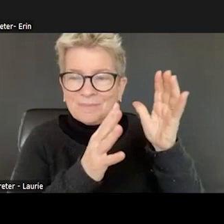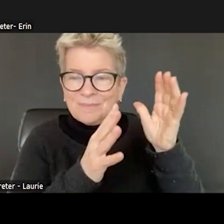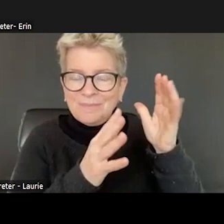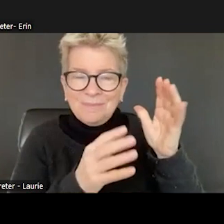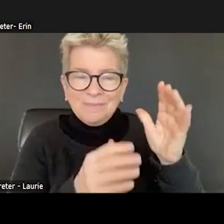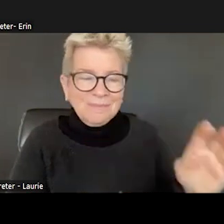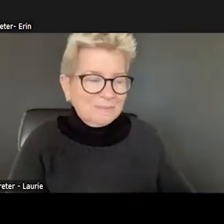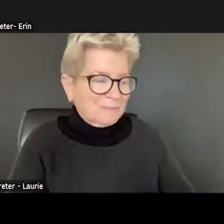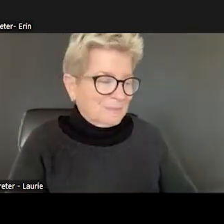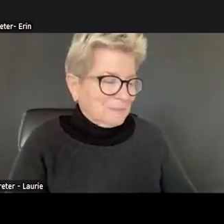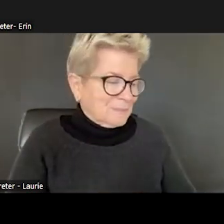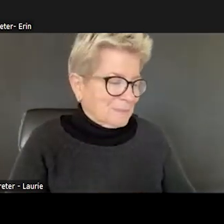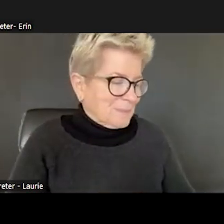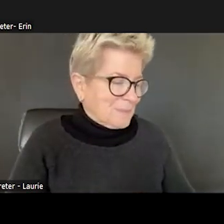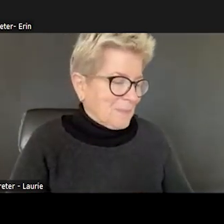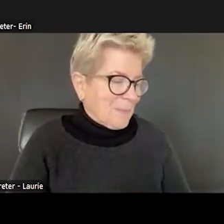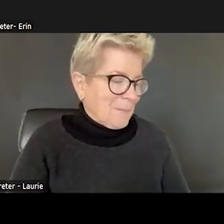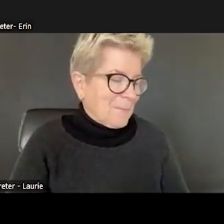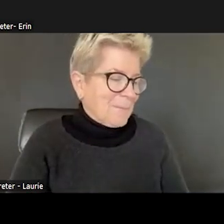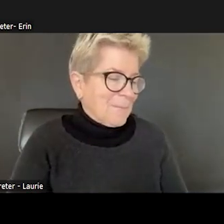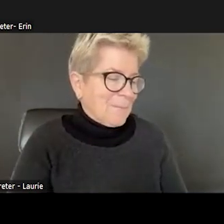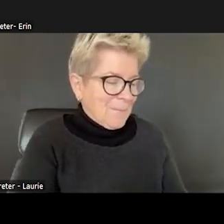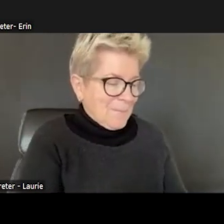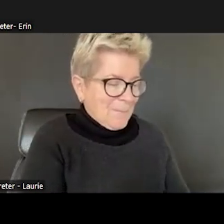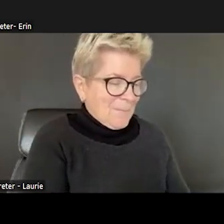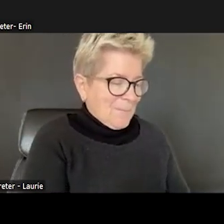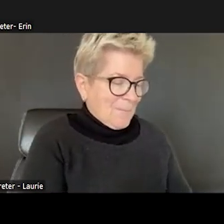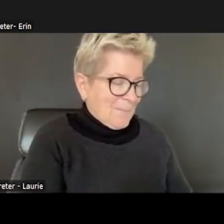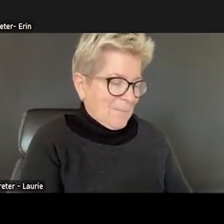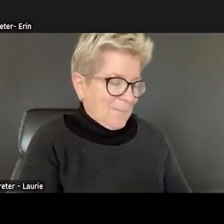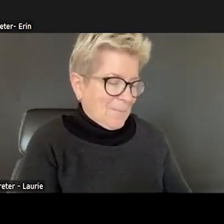sending those clapping emojis. So thank you so much Dr Urban for joining us today